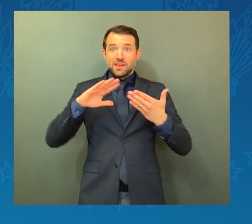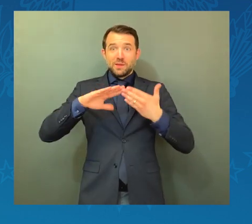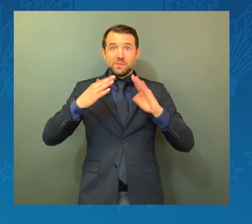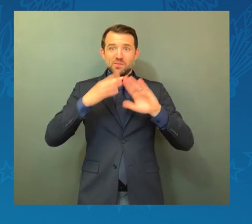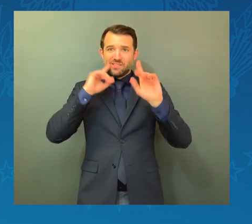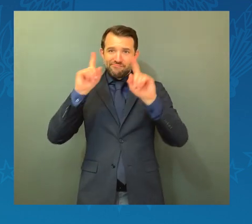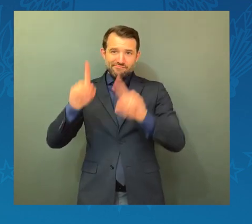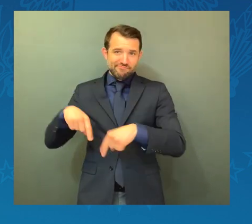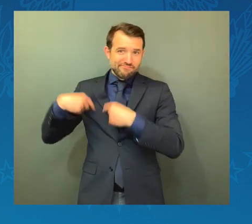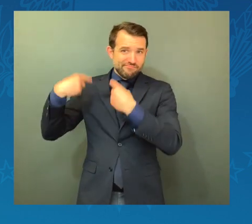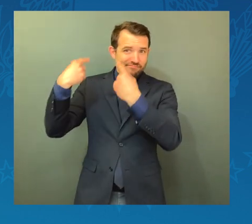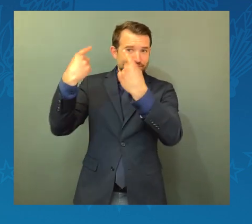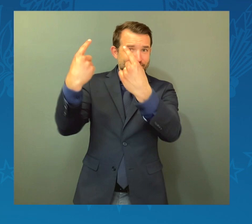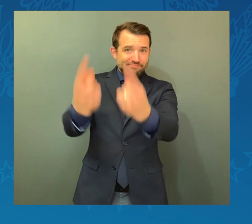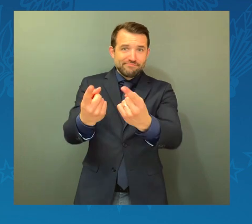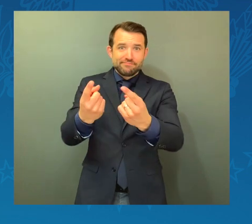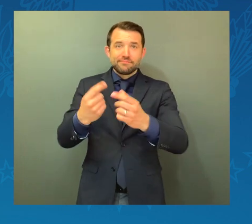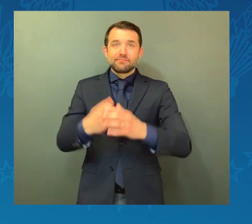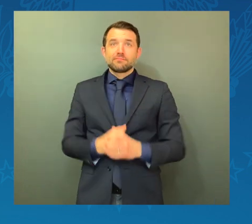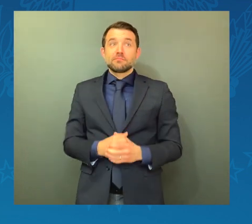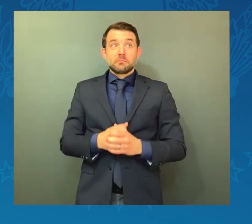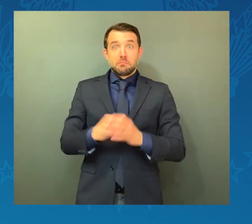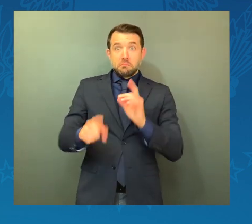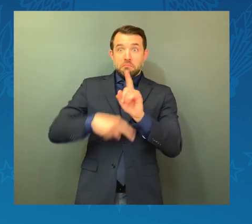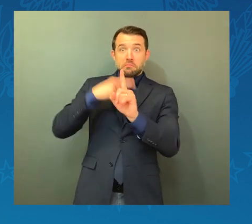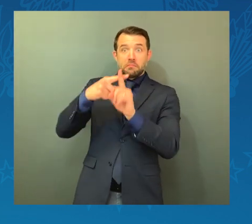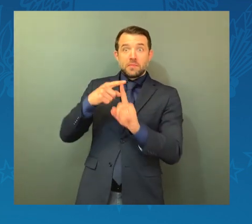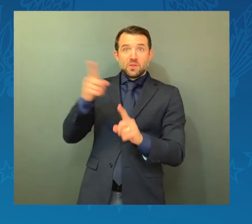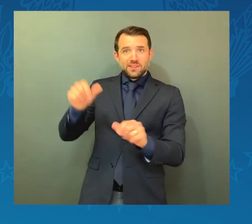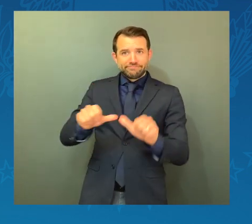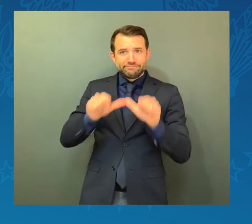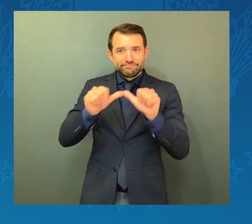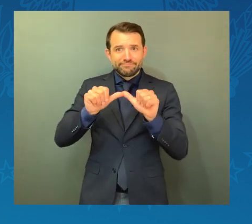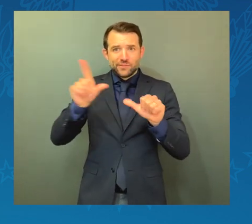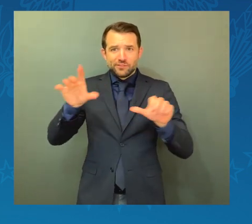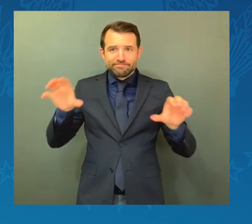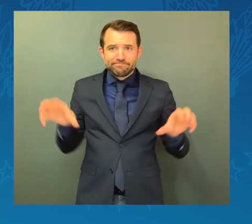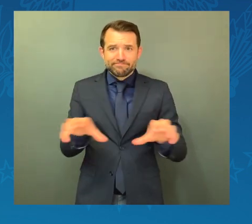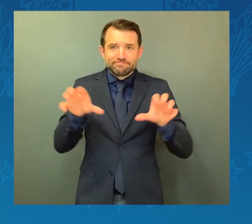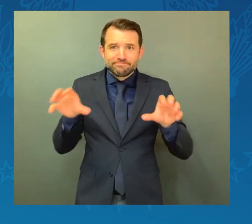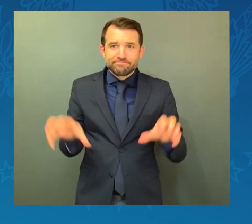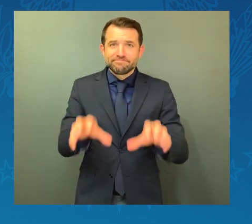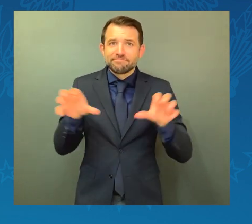and continue that work as part of their this administration.